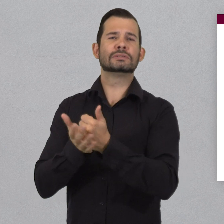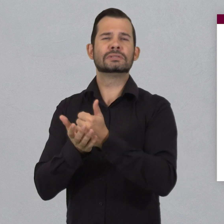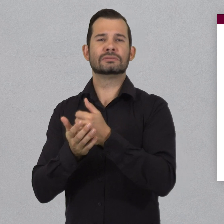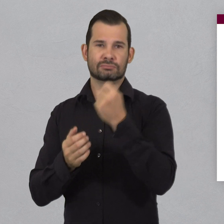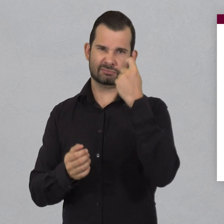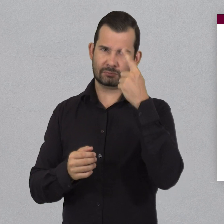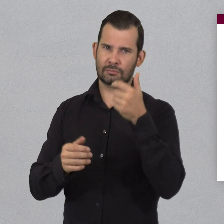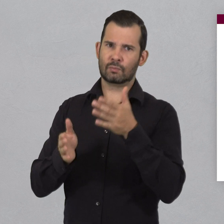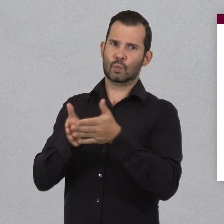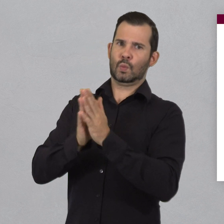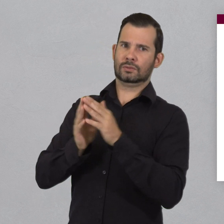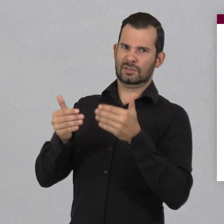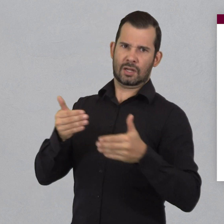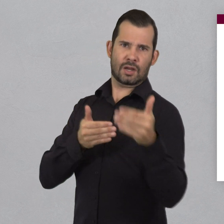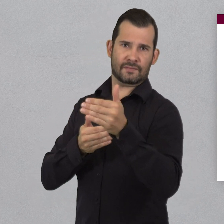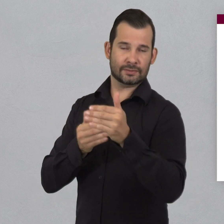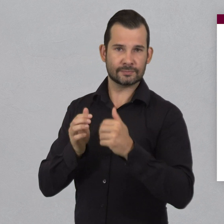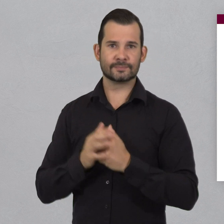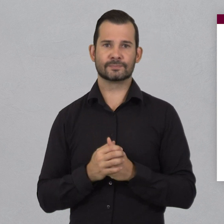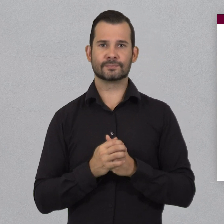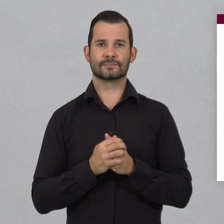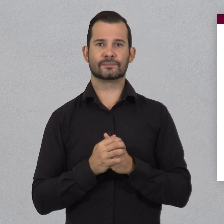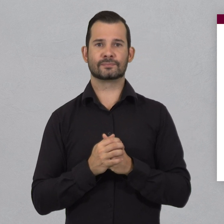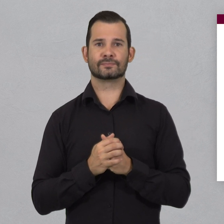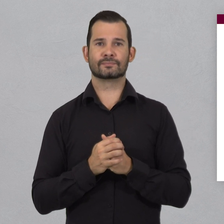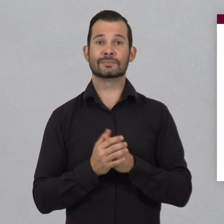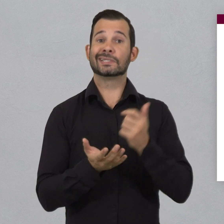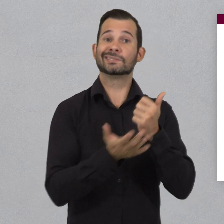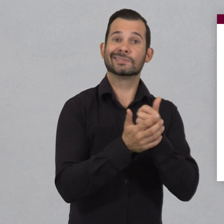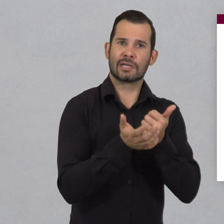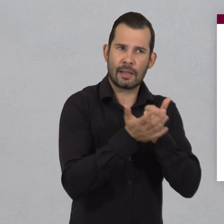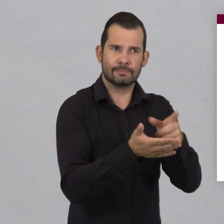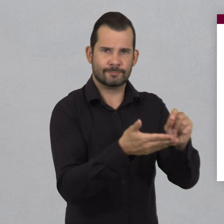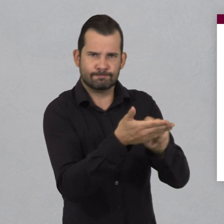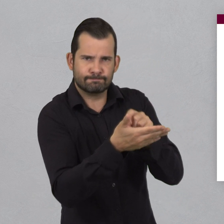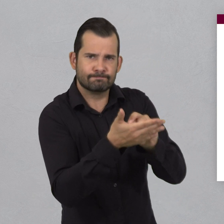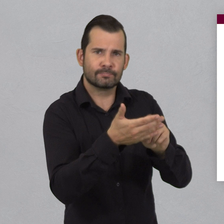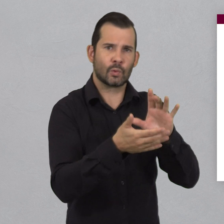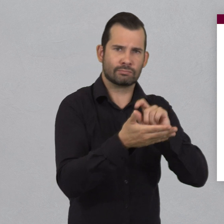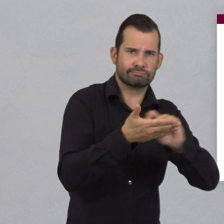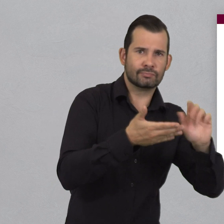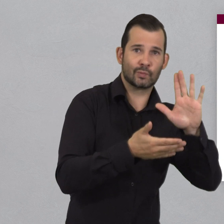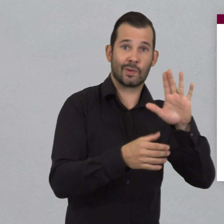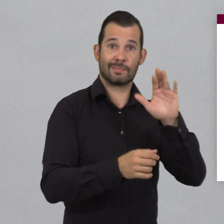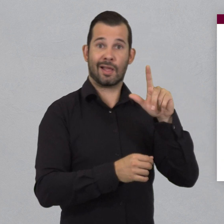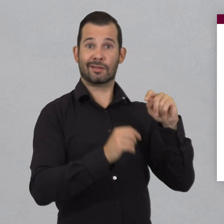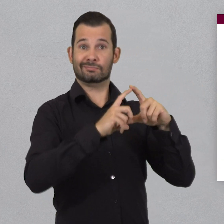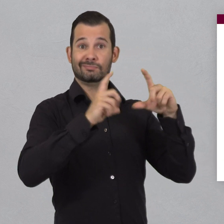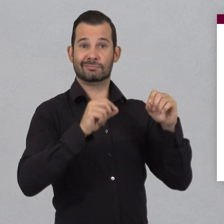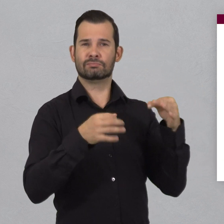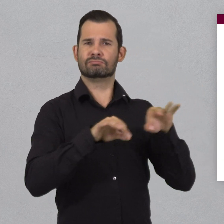and other assistance (upon request in advance) · Assistance marking your ballot (bring someone